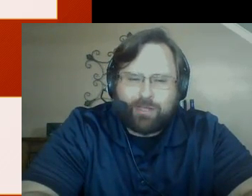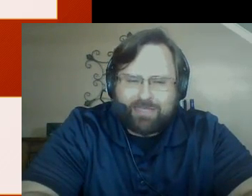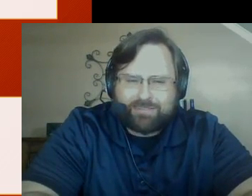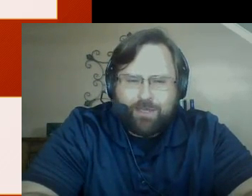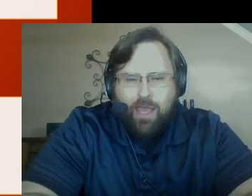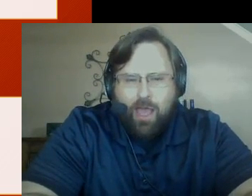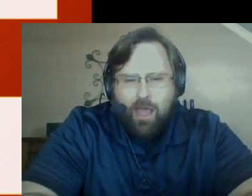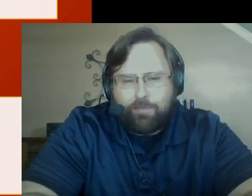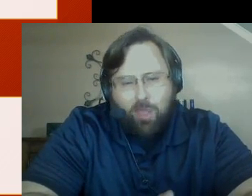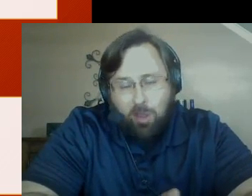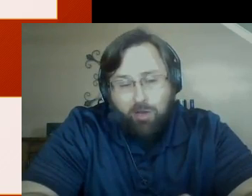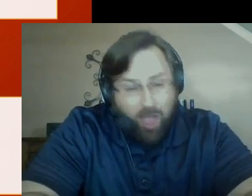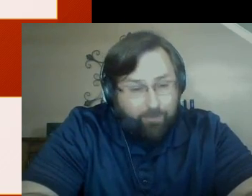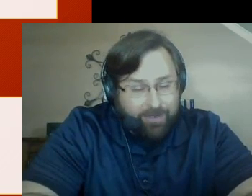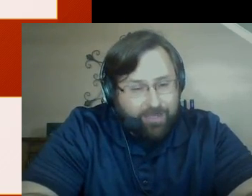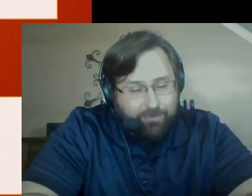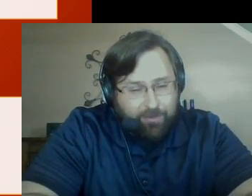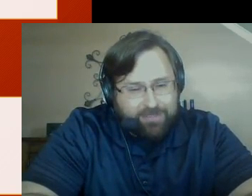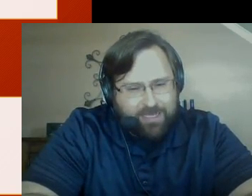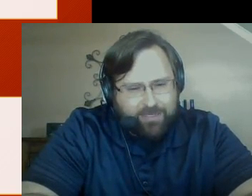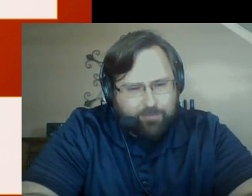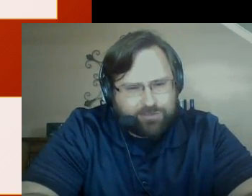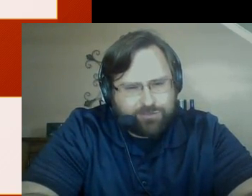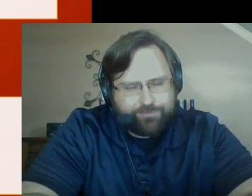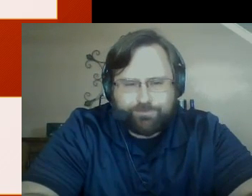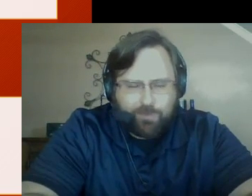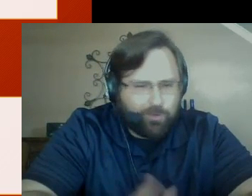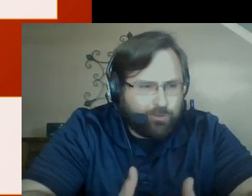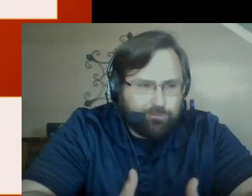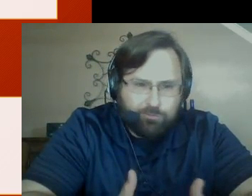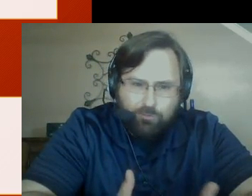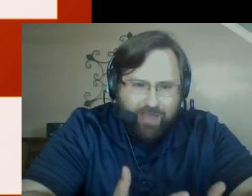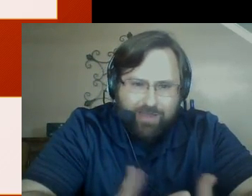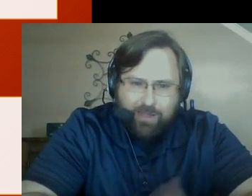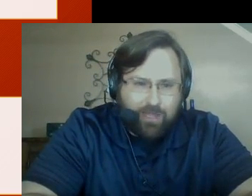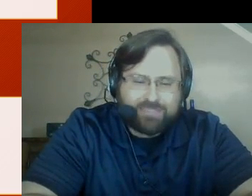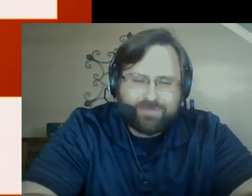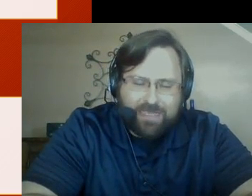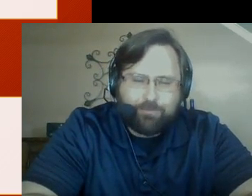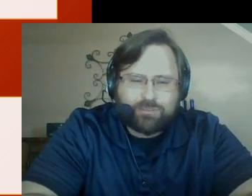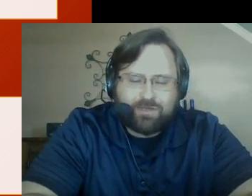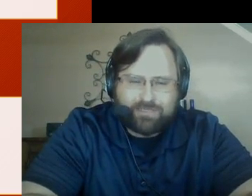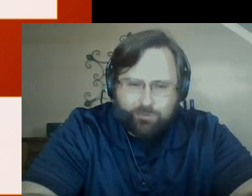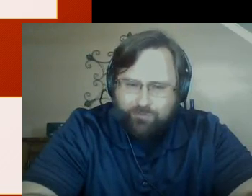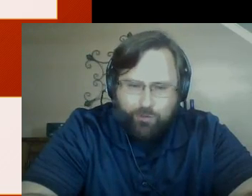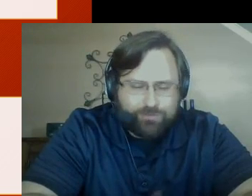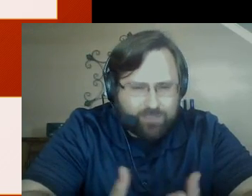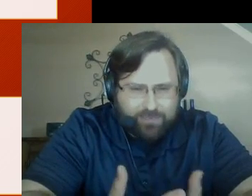class are common in American Sign Language you will find that lots of examples of auxiliary verbs